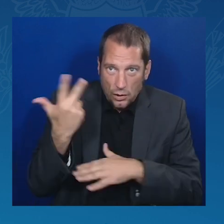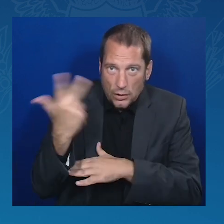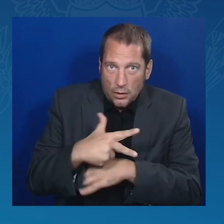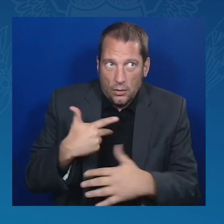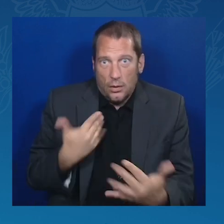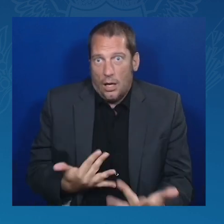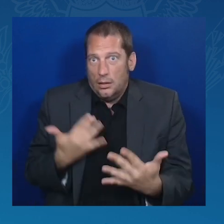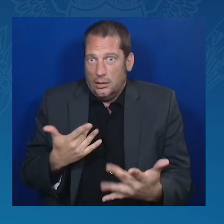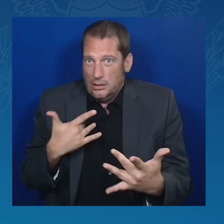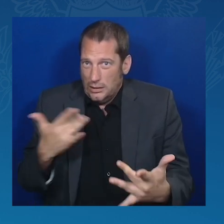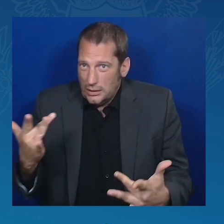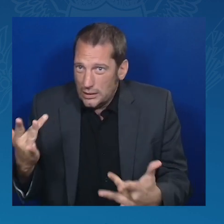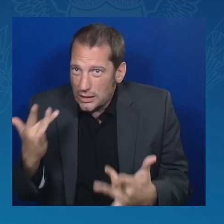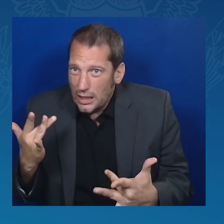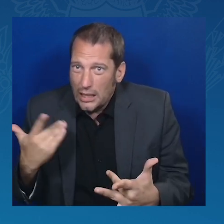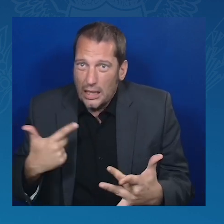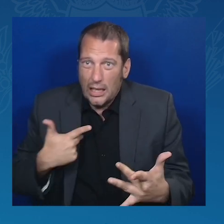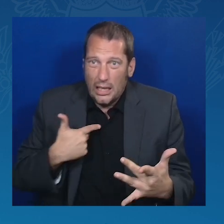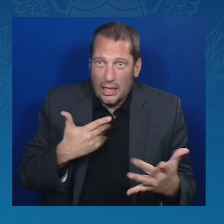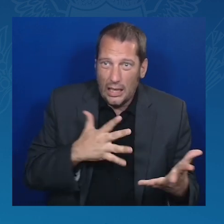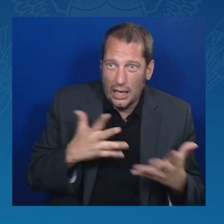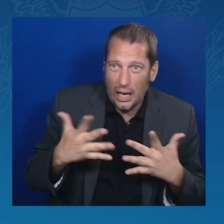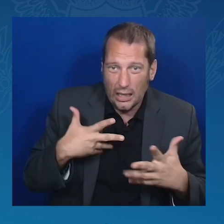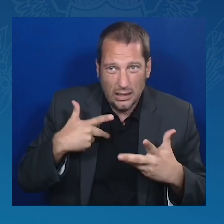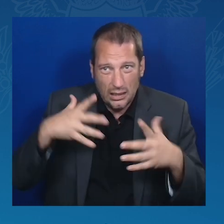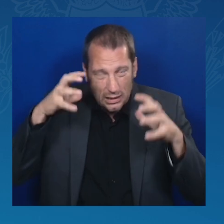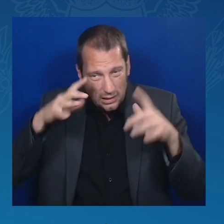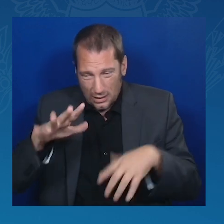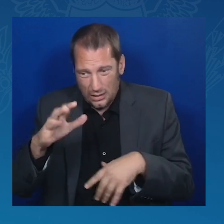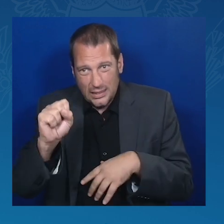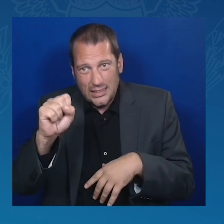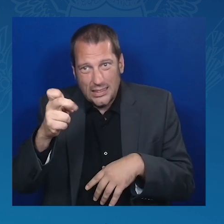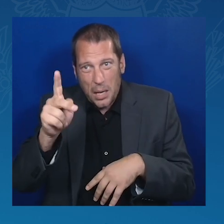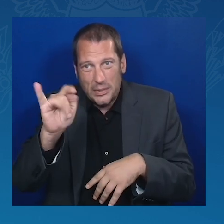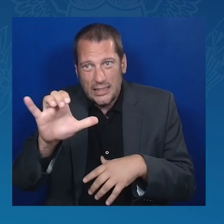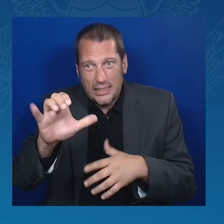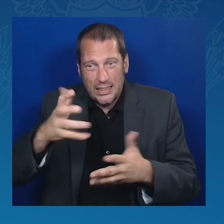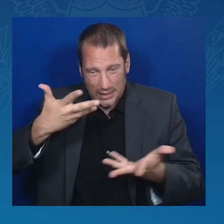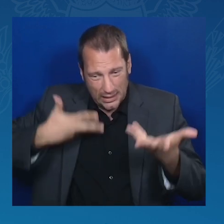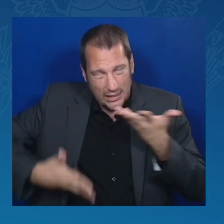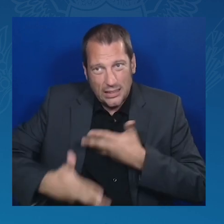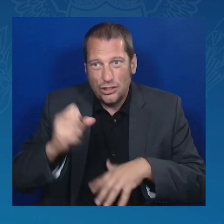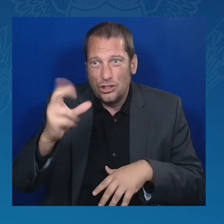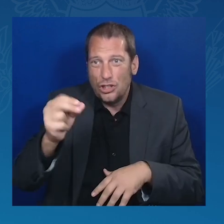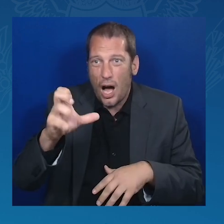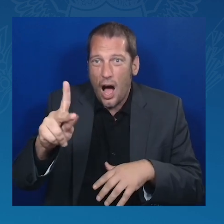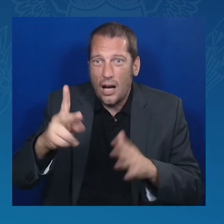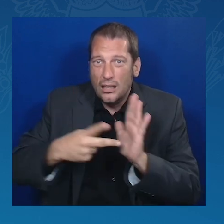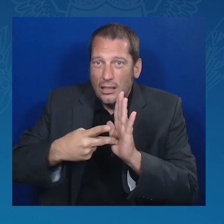What happened to me was inhumane and cruel, so to protect my fellow Texans, fellow Americans,